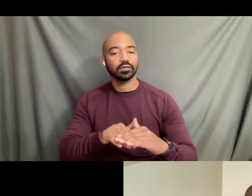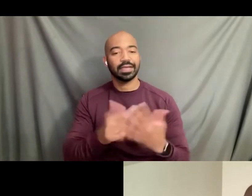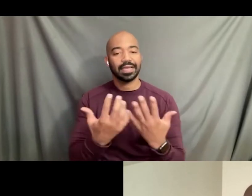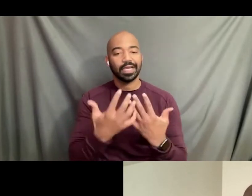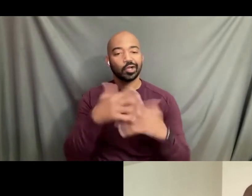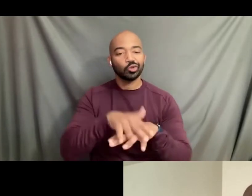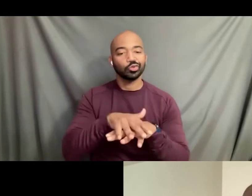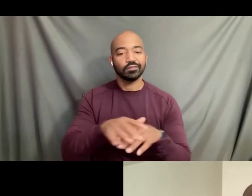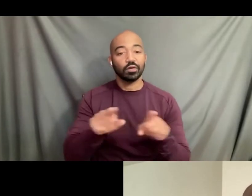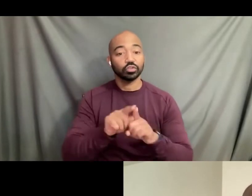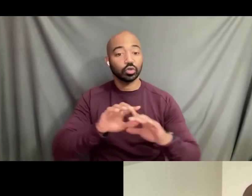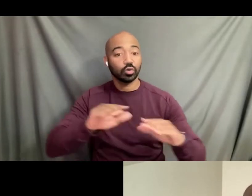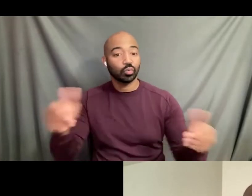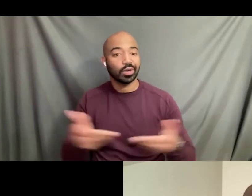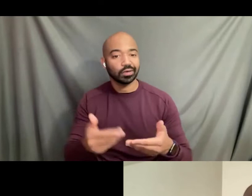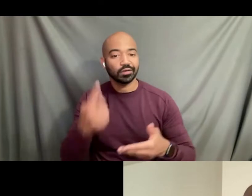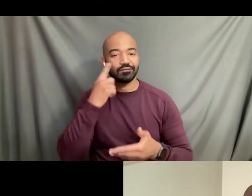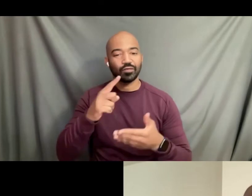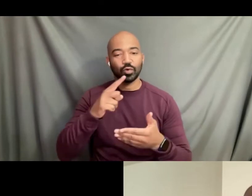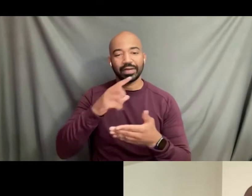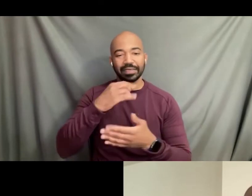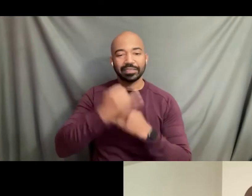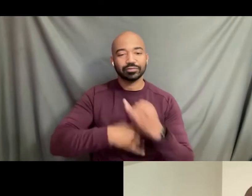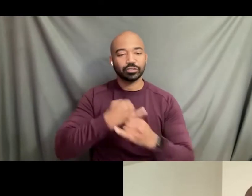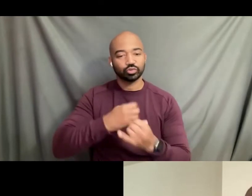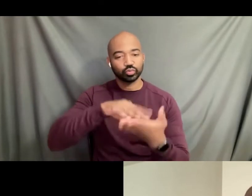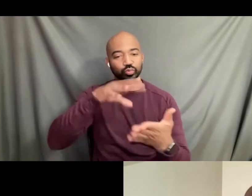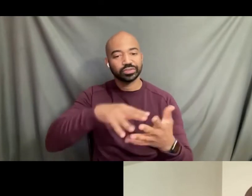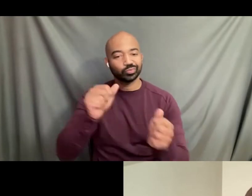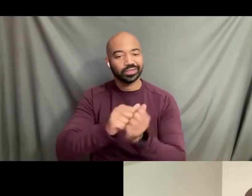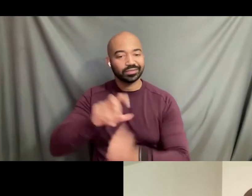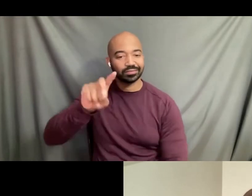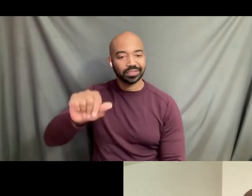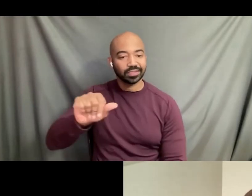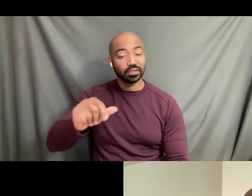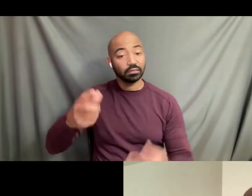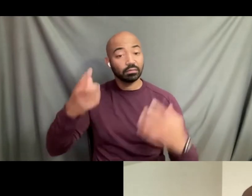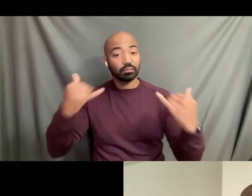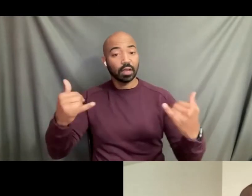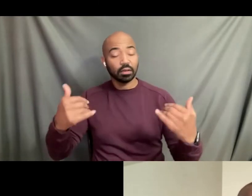to international students with disabilities and we're kind of looking at this as a cross